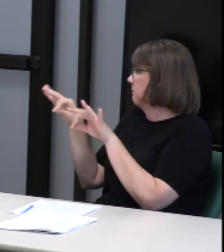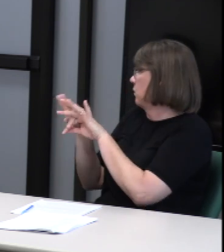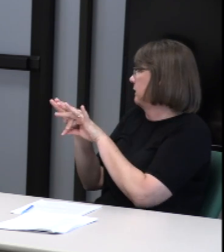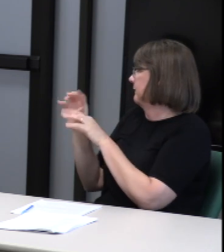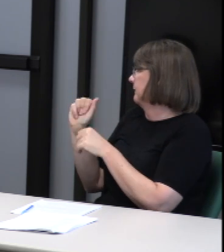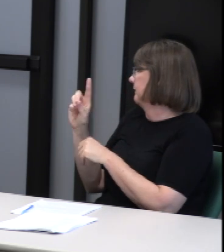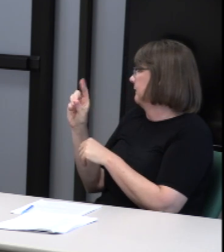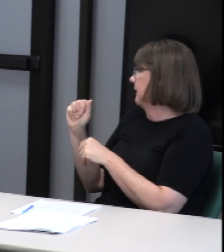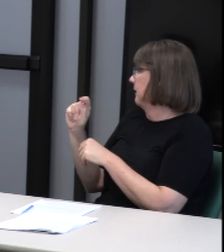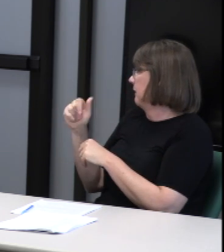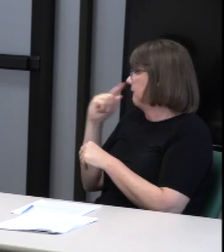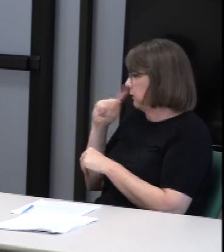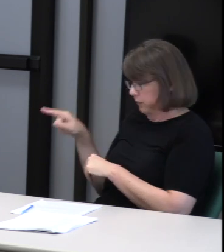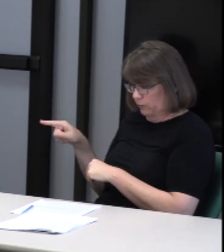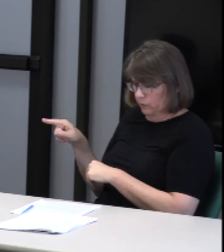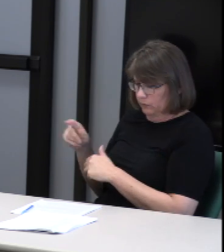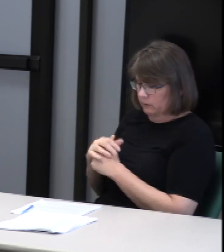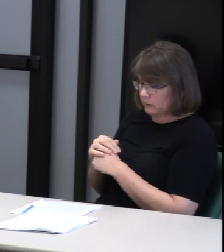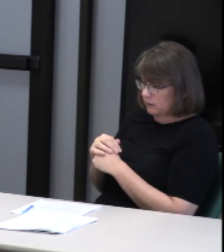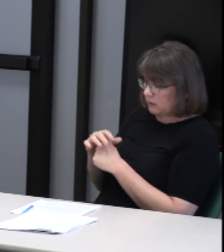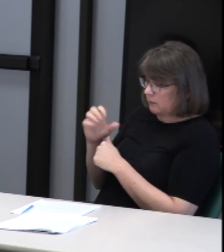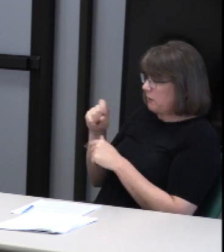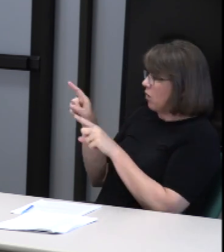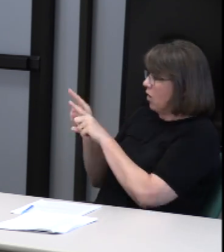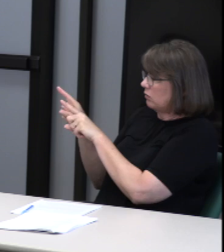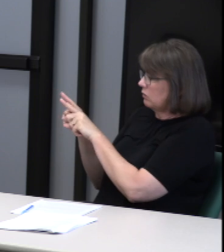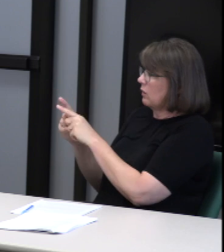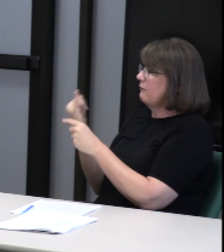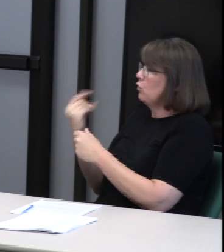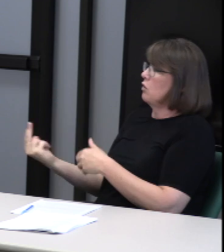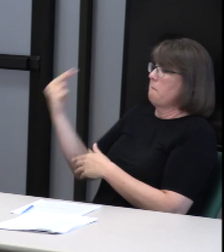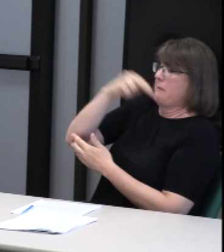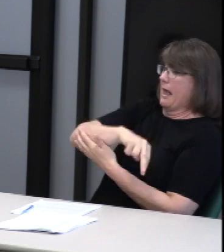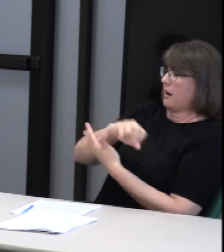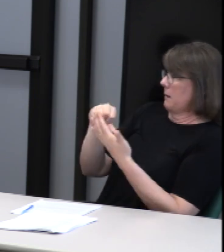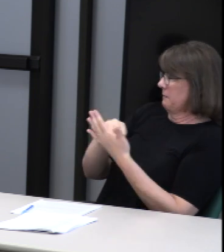to help people understand what your hearing loss is. And how the ADA applies to your rights.